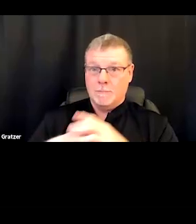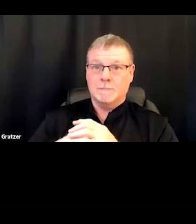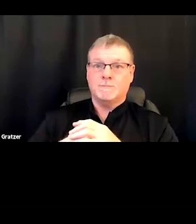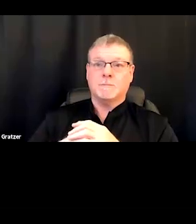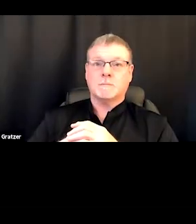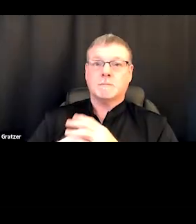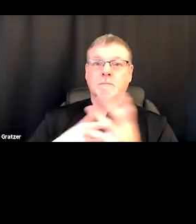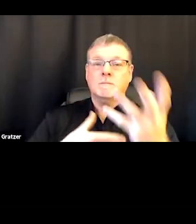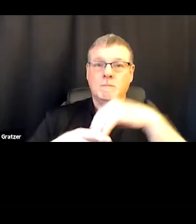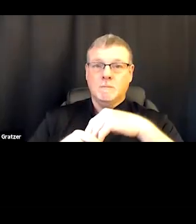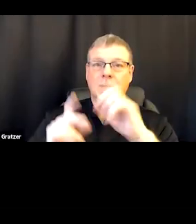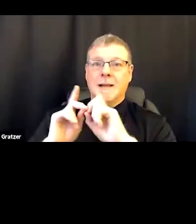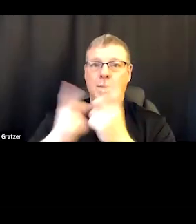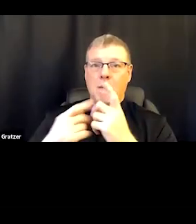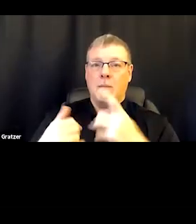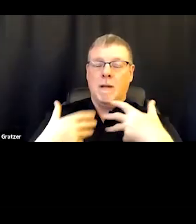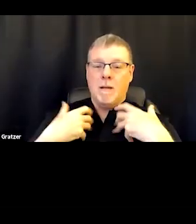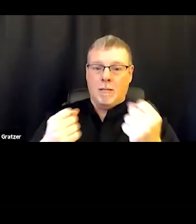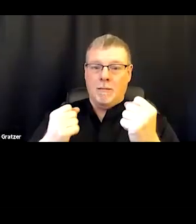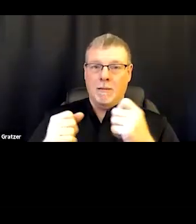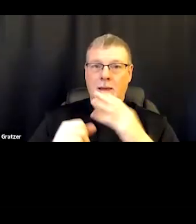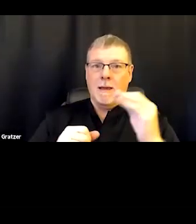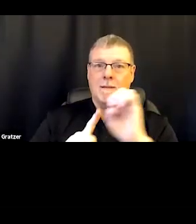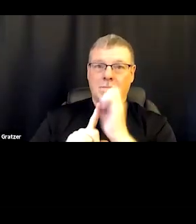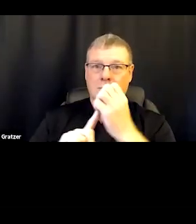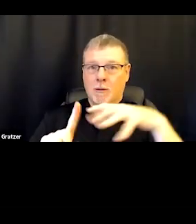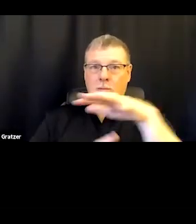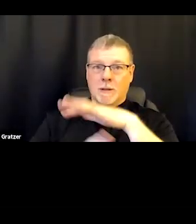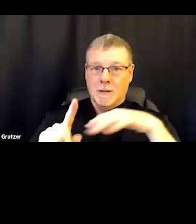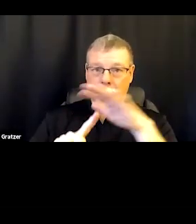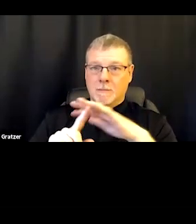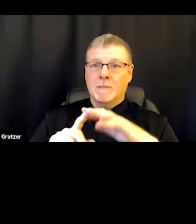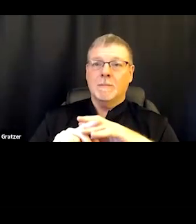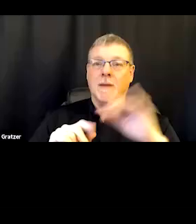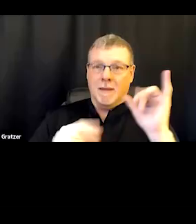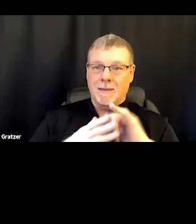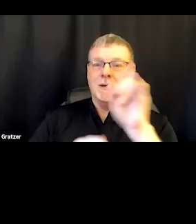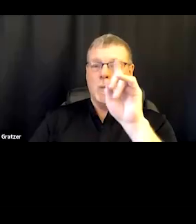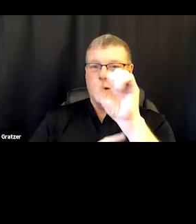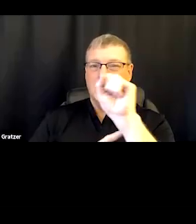within the Department of Public Health and Environment, which is where the STAR program is housed.